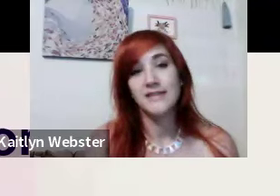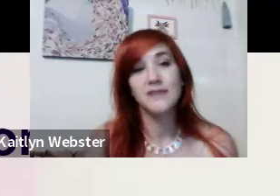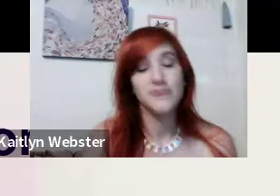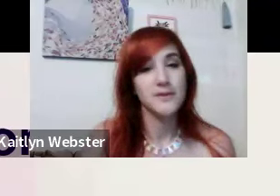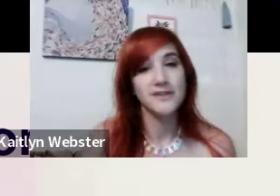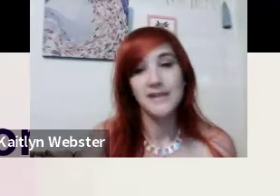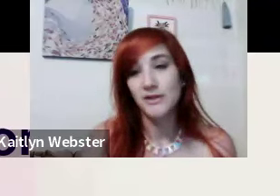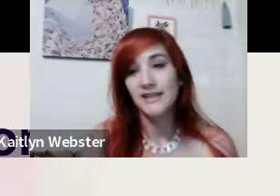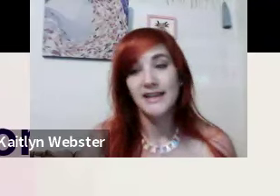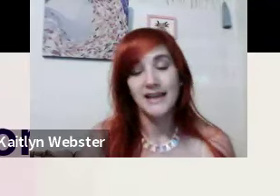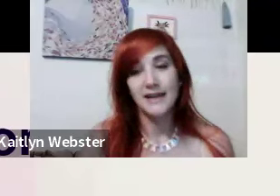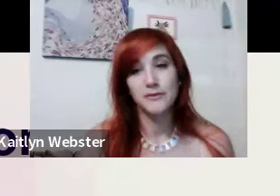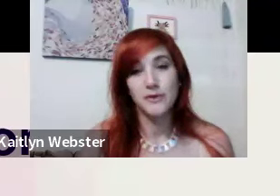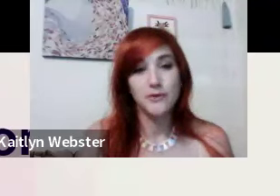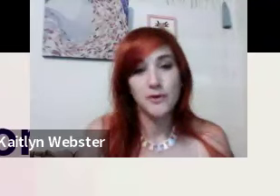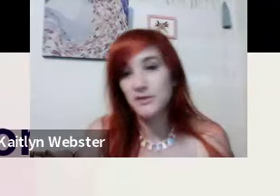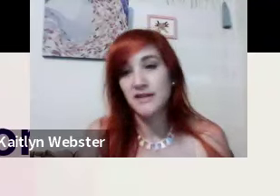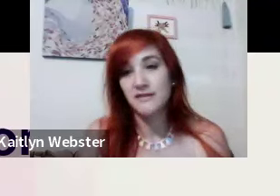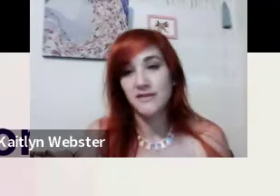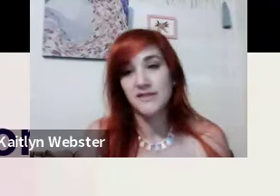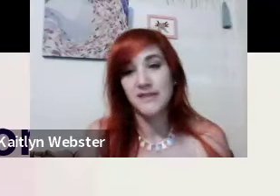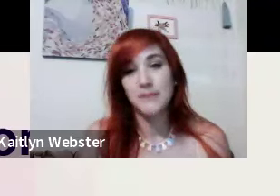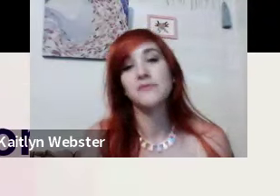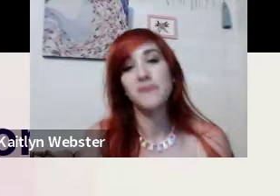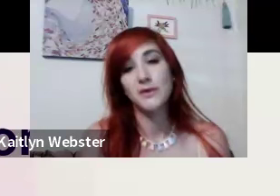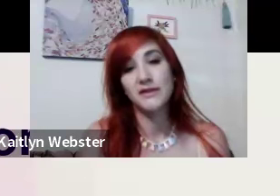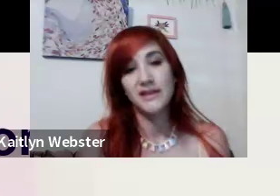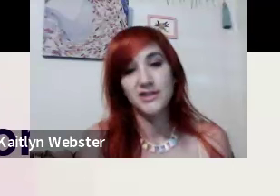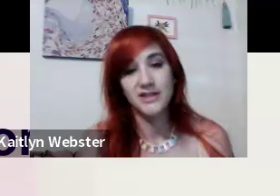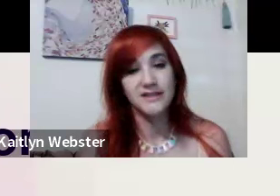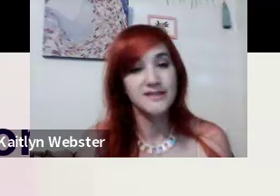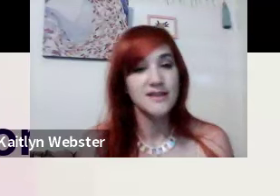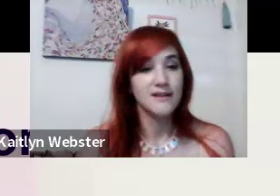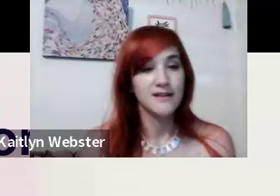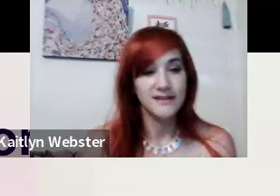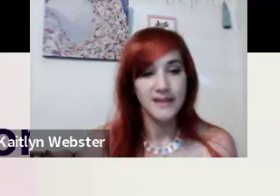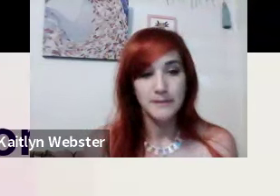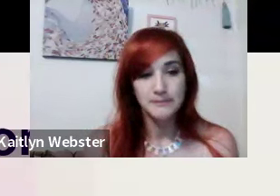taken from her example and grown up to be the same type of mentor that she is. Next slide.